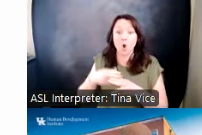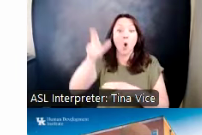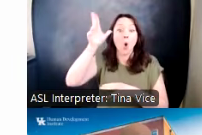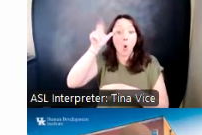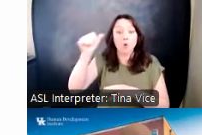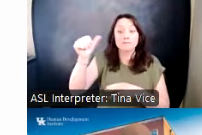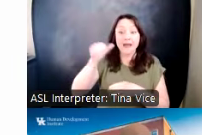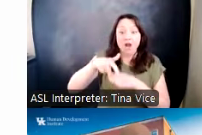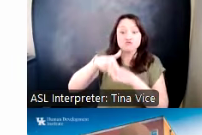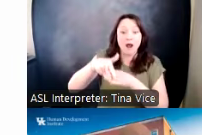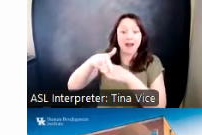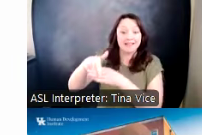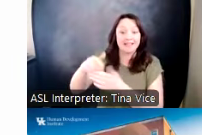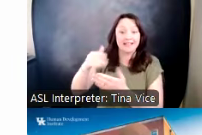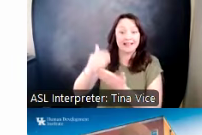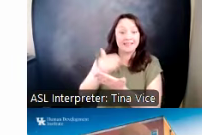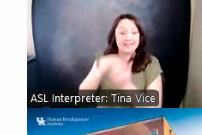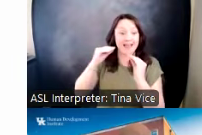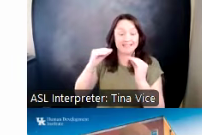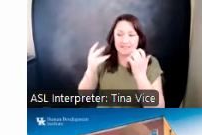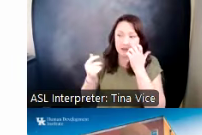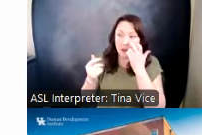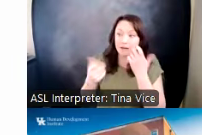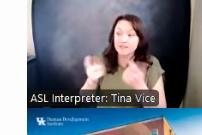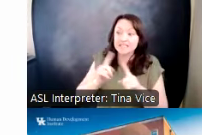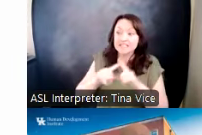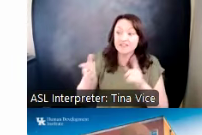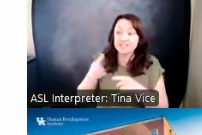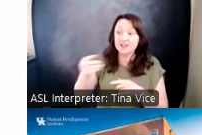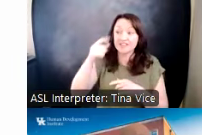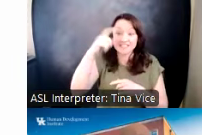the difference between these images here is that the kids summer camp is the same activities as camp special needs. And